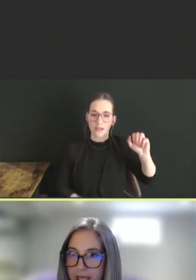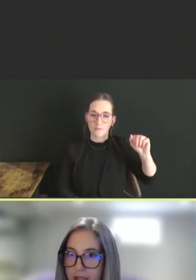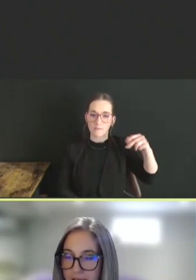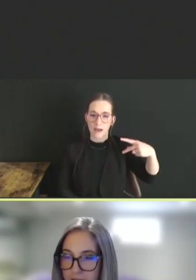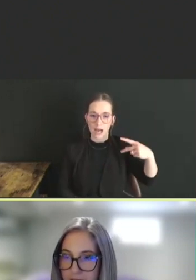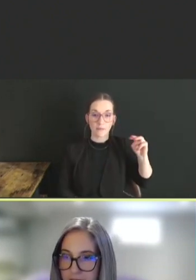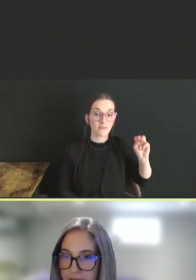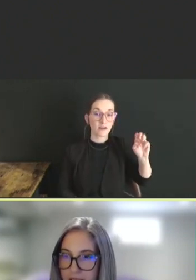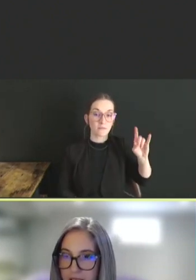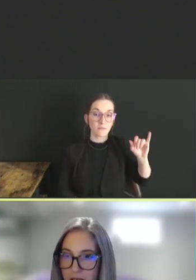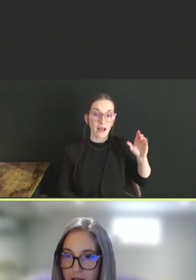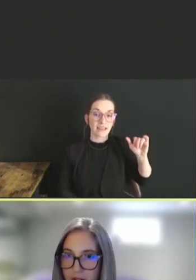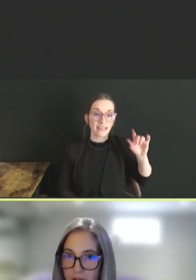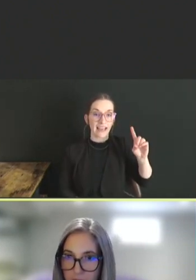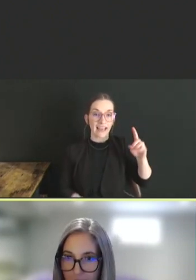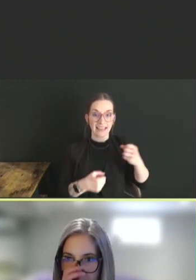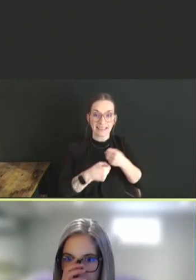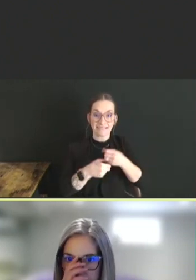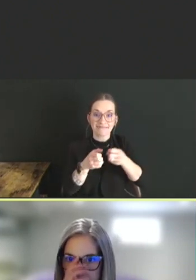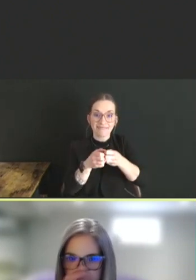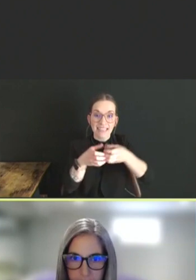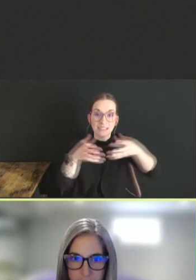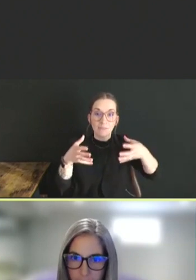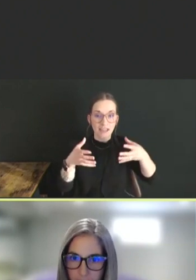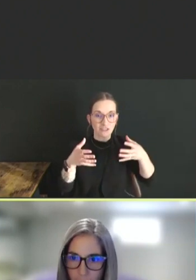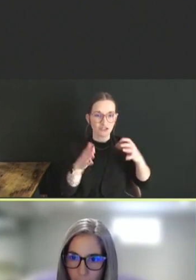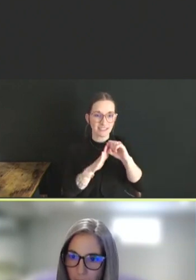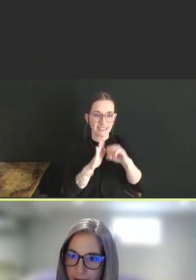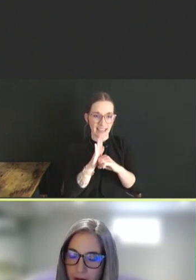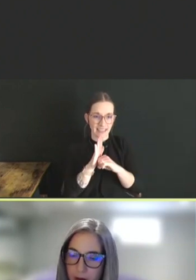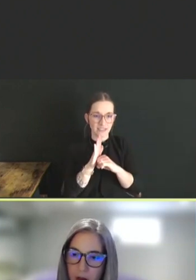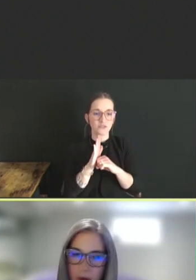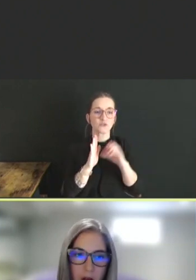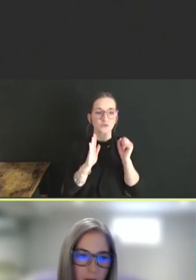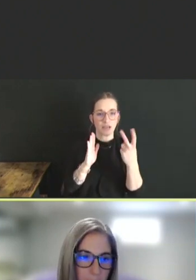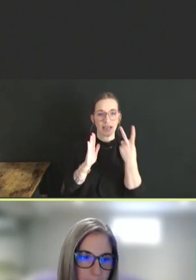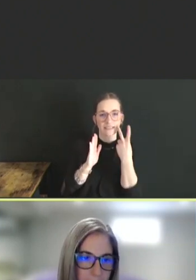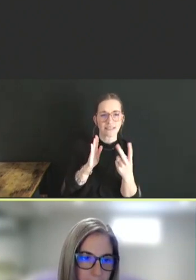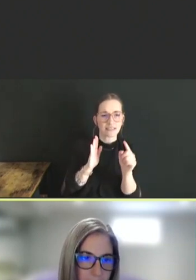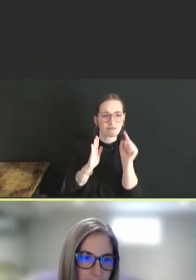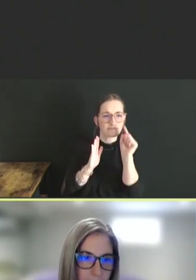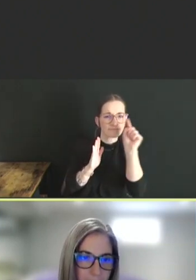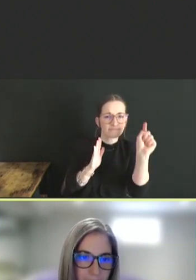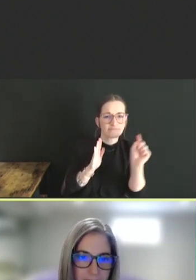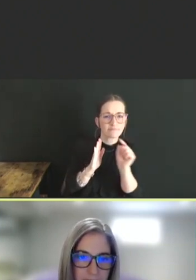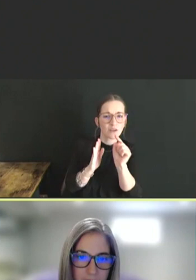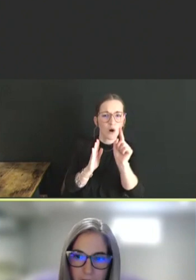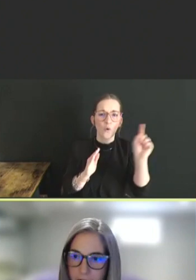expansion states, so you can get a sense of kind of where some of the vaccine coverage